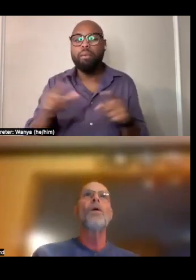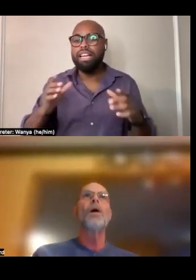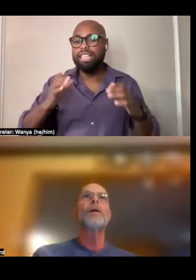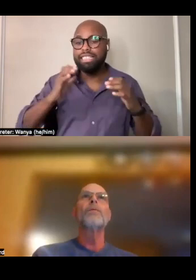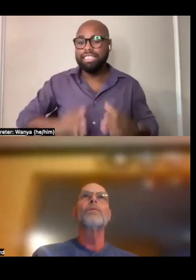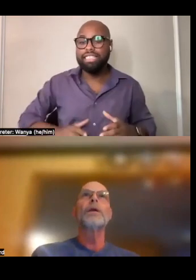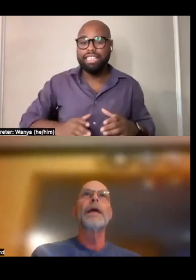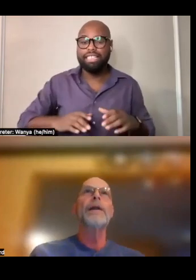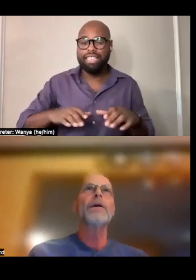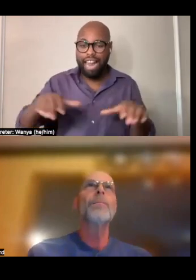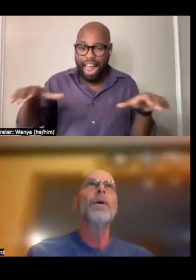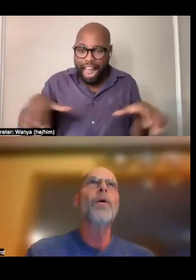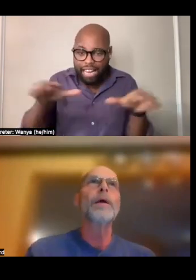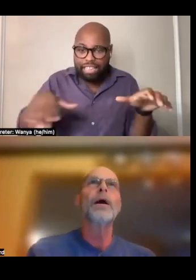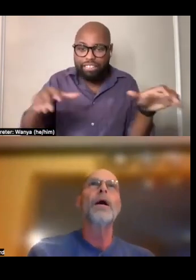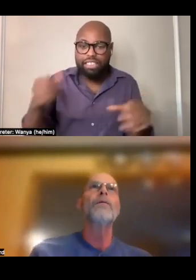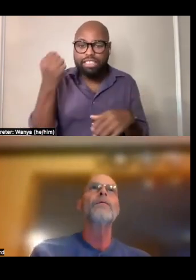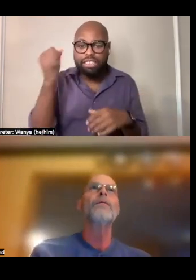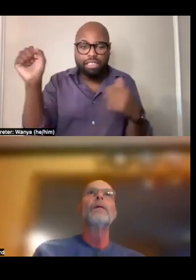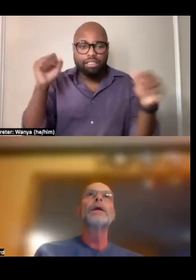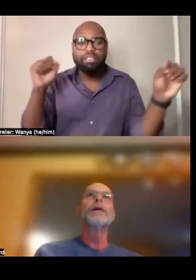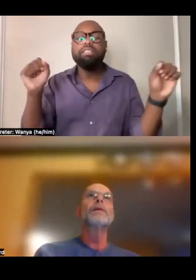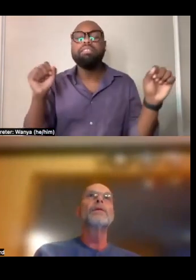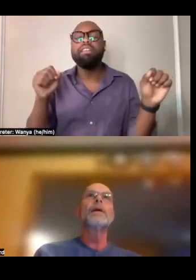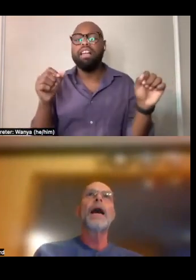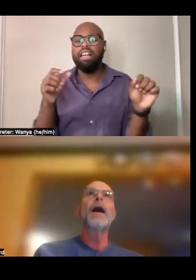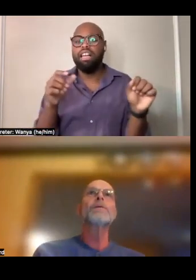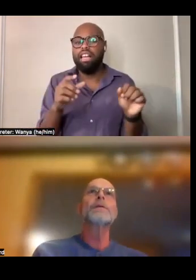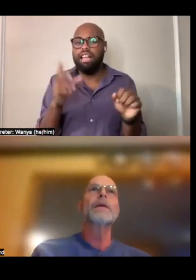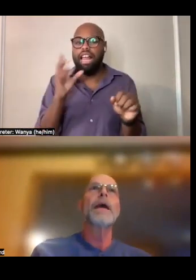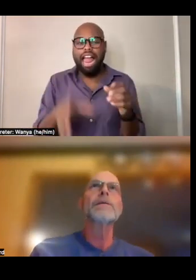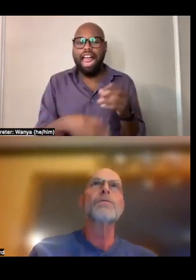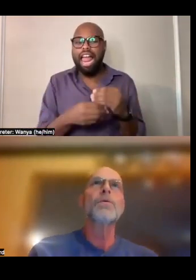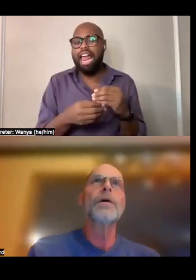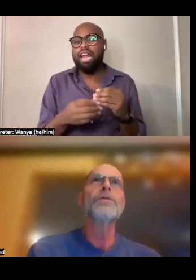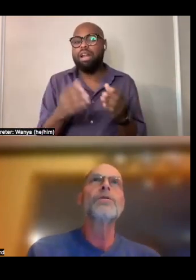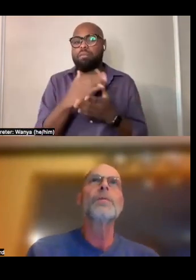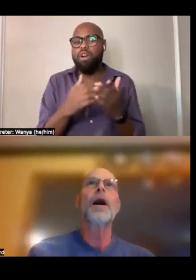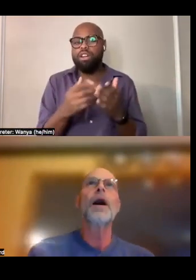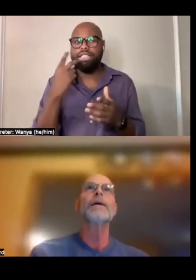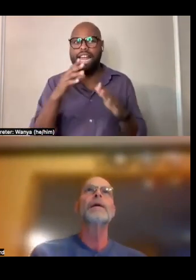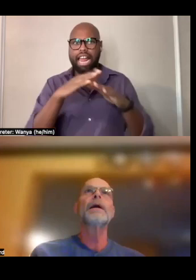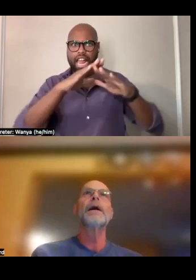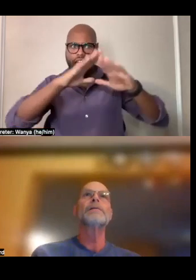on really added a component of beginning to look at housing as a human right and as